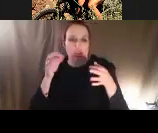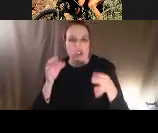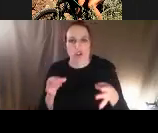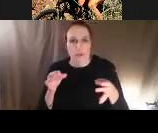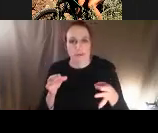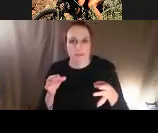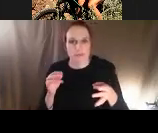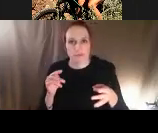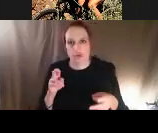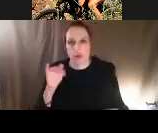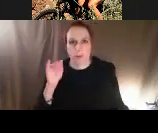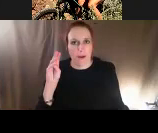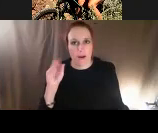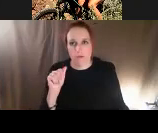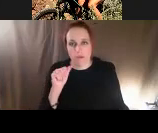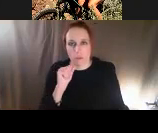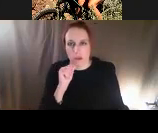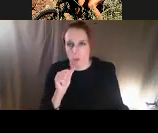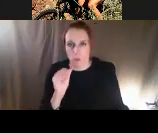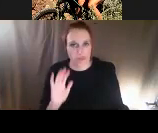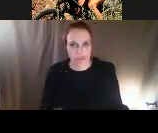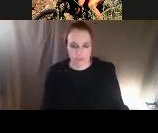So, based on that event, that individual is going